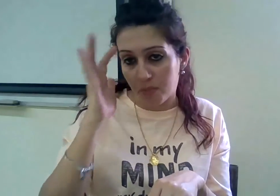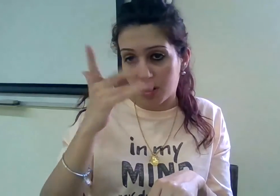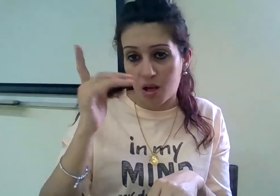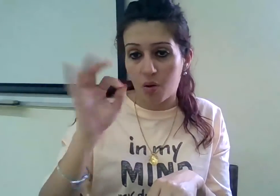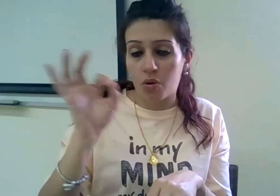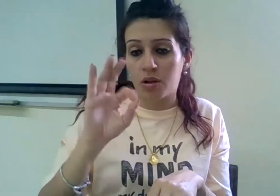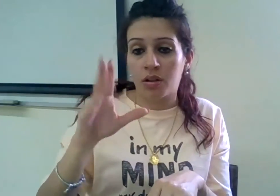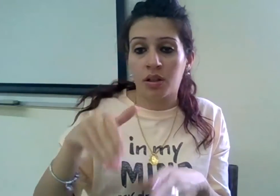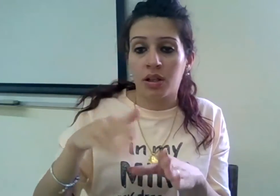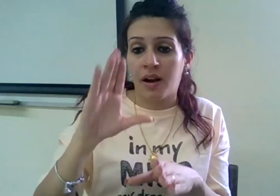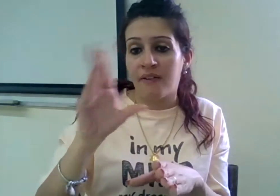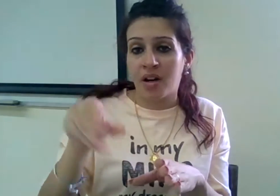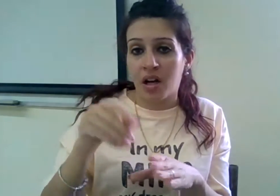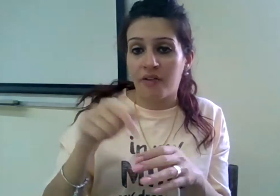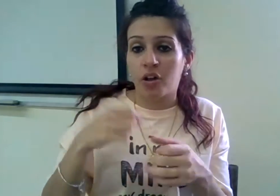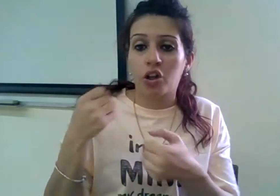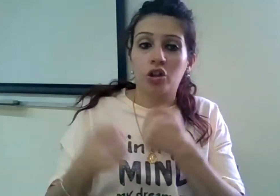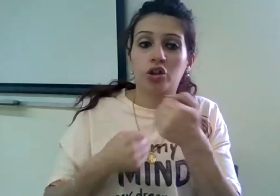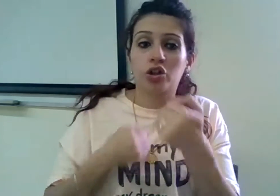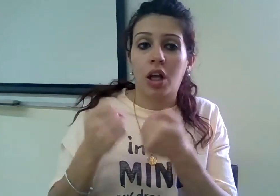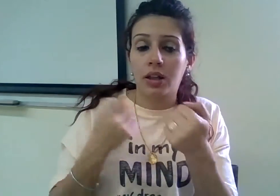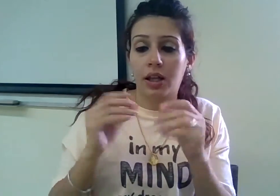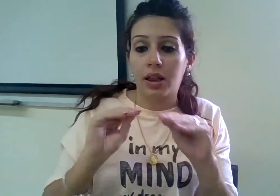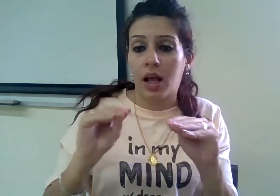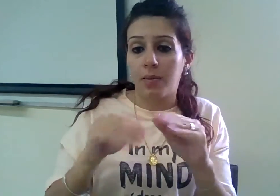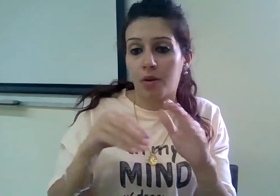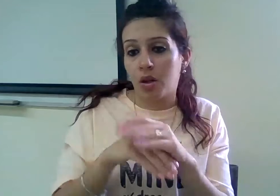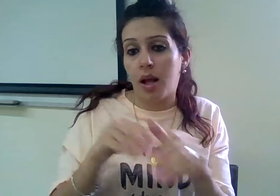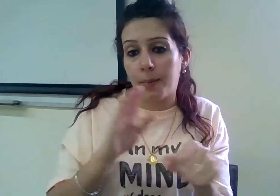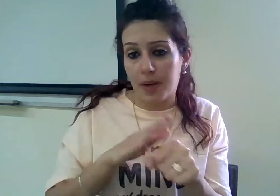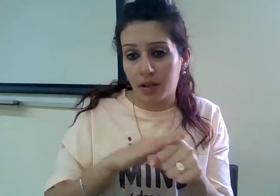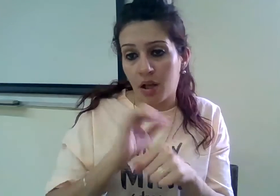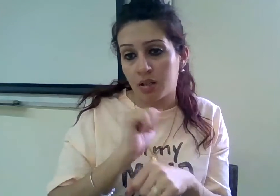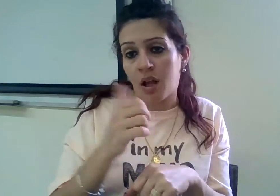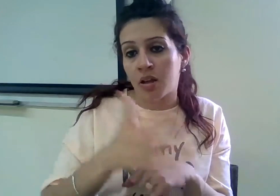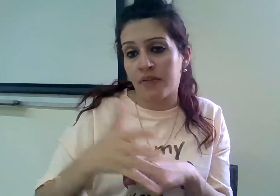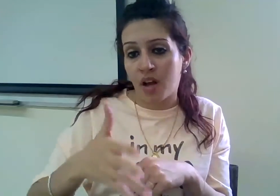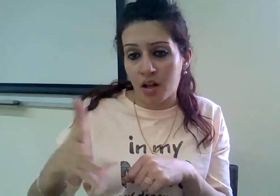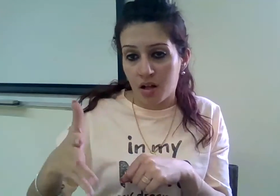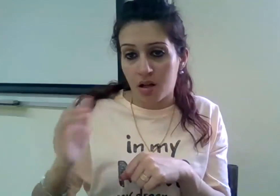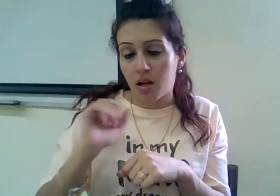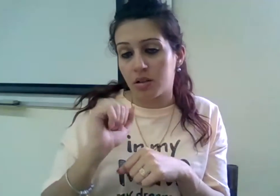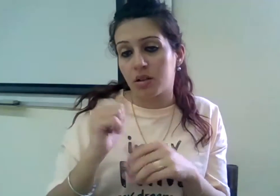The first comment was about the key messages that can be sent to all parents